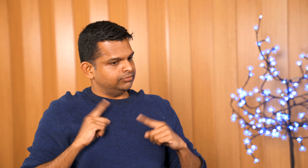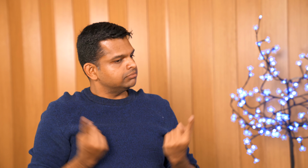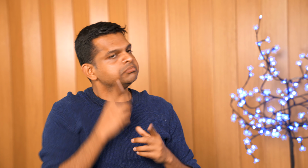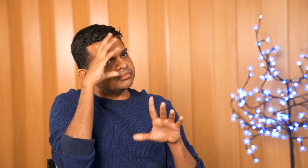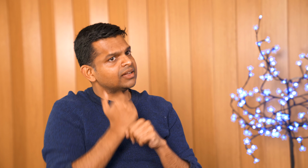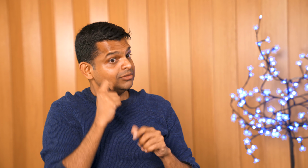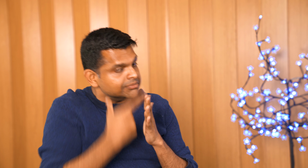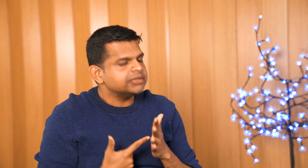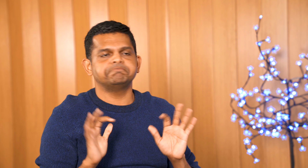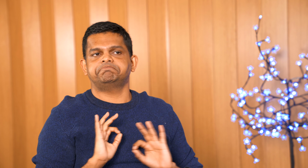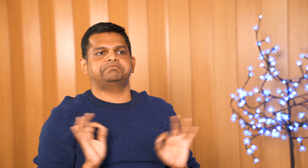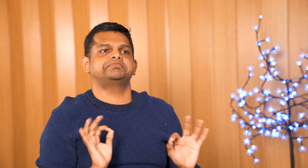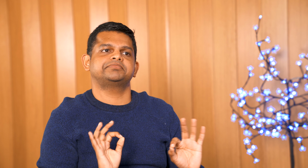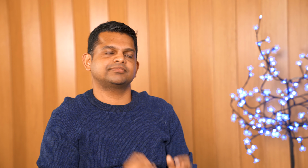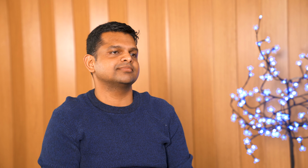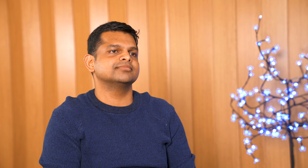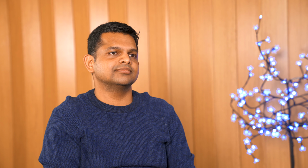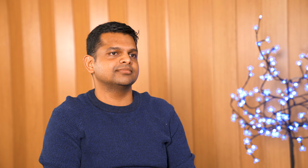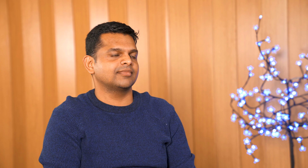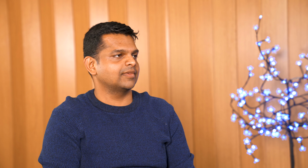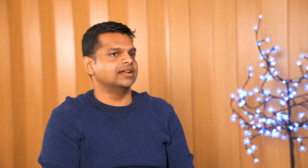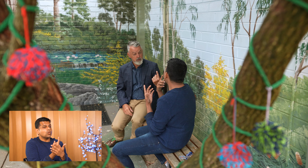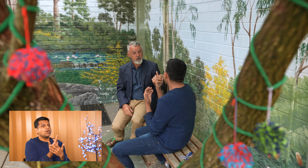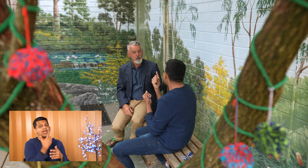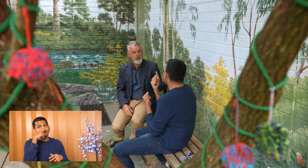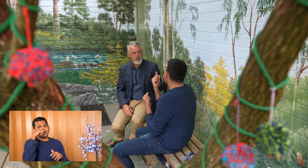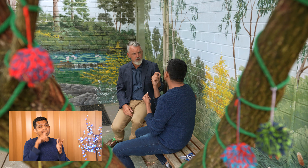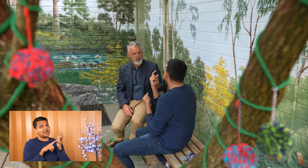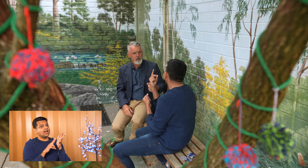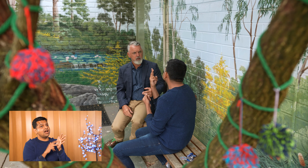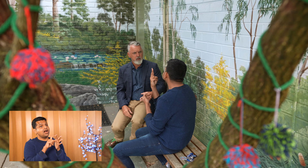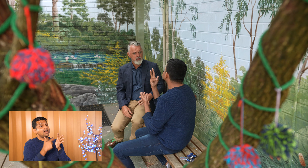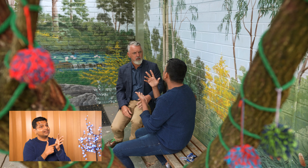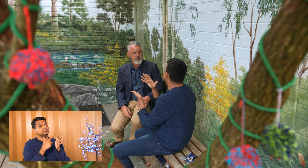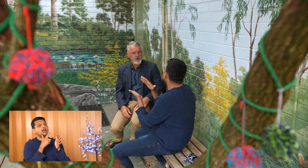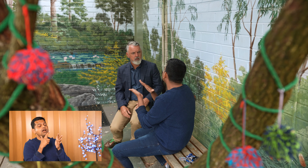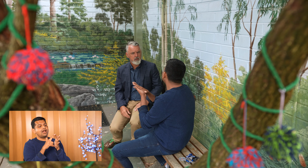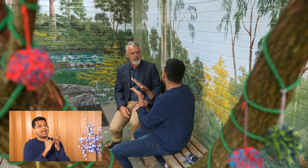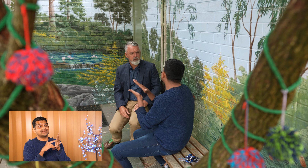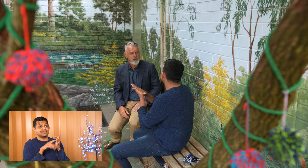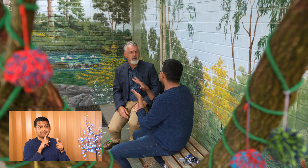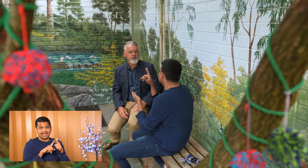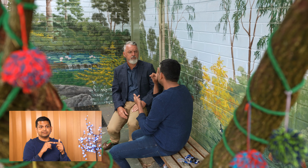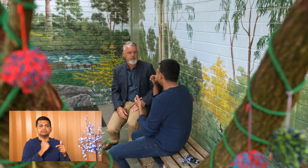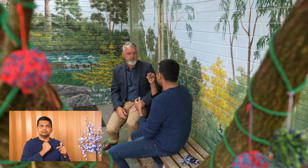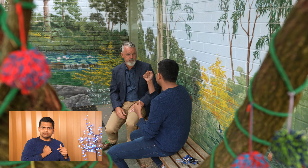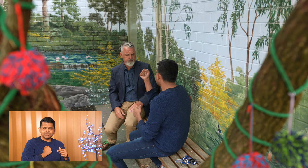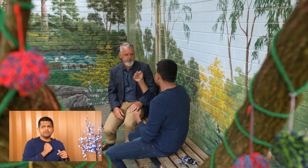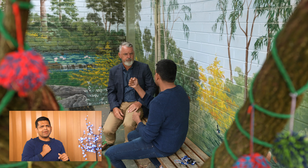But had those been changed then we wouldn't be disabled at all. There's been times where people have underestimated me